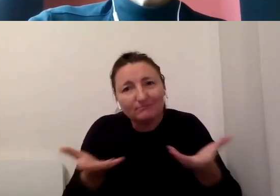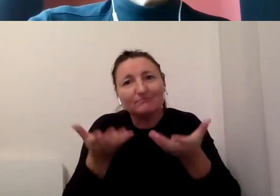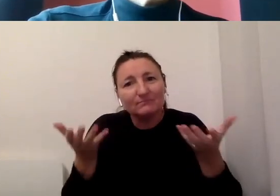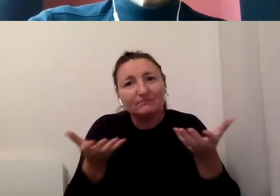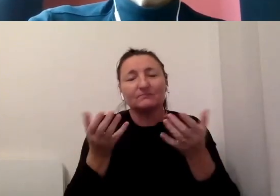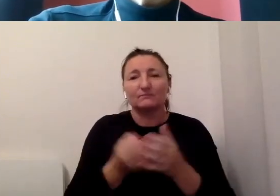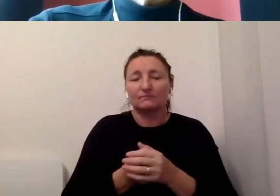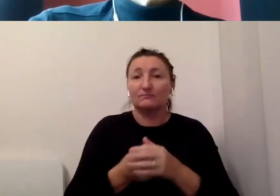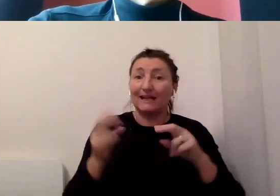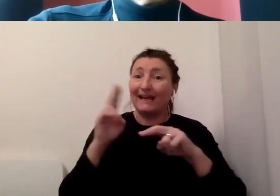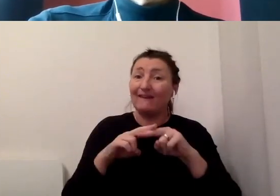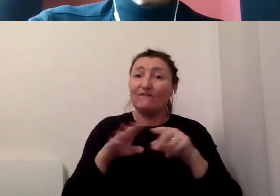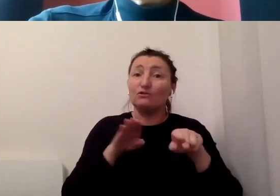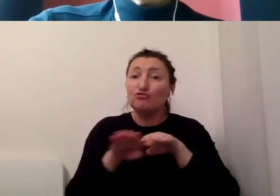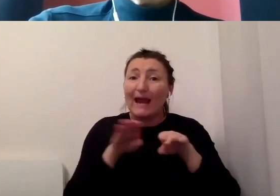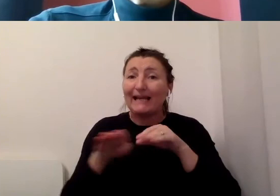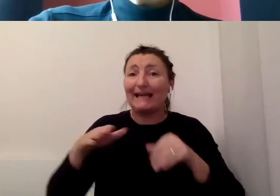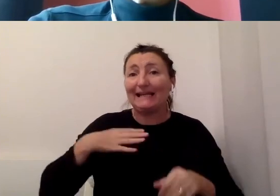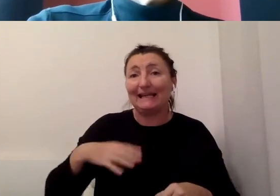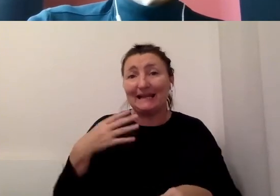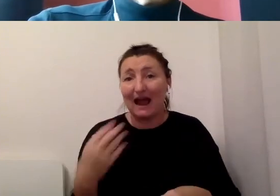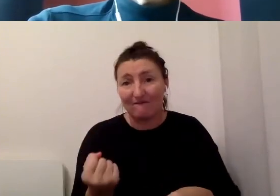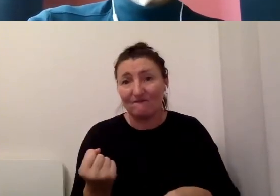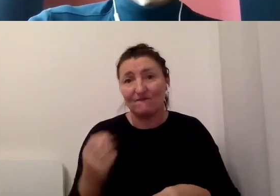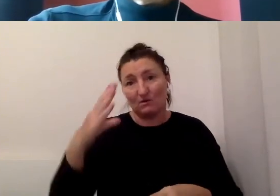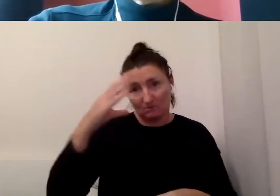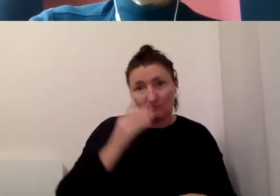if you've got training needs we can provide training so it's a great opportunity.